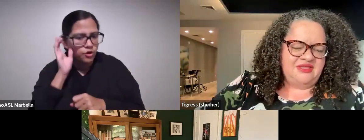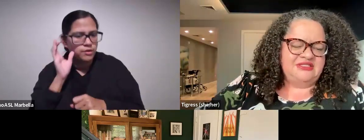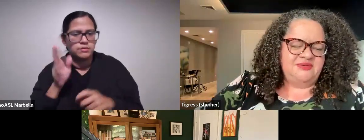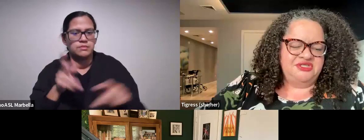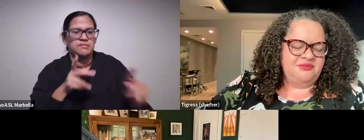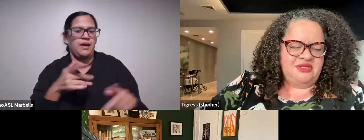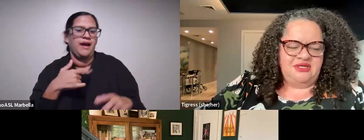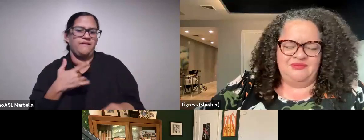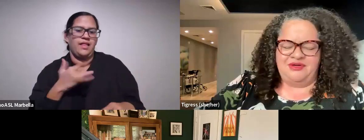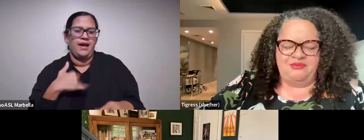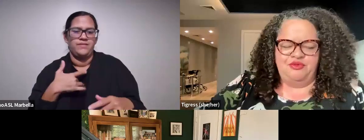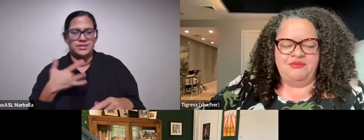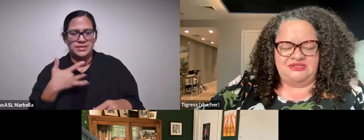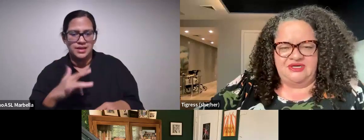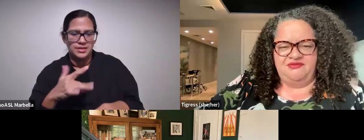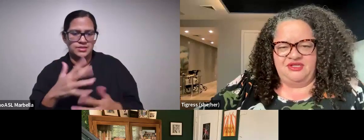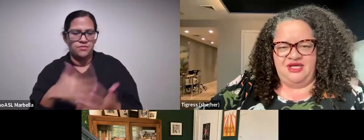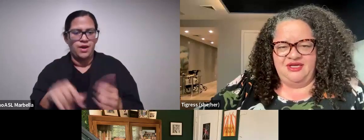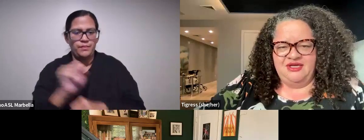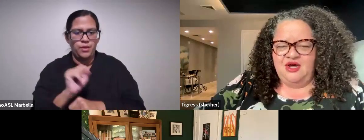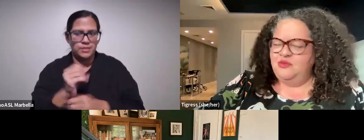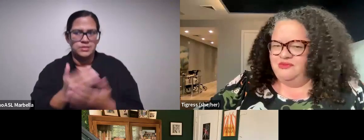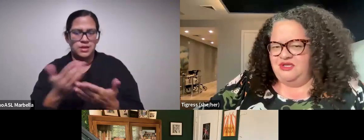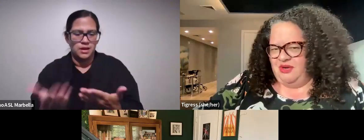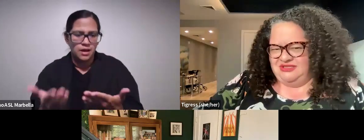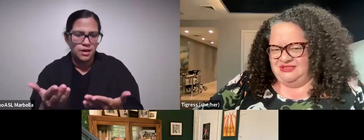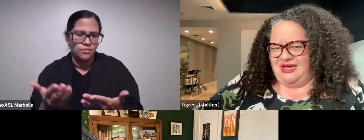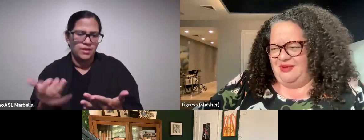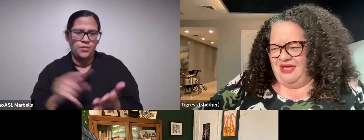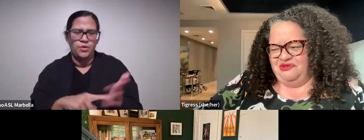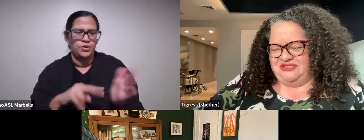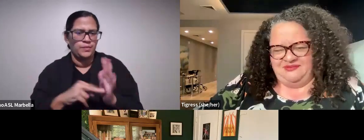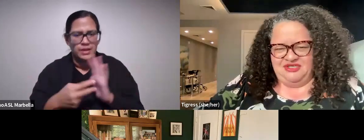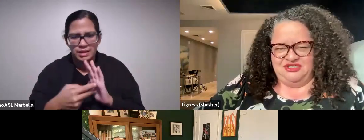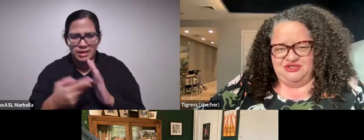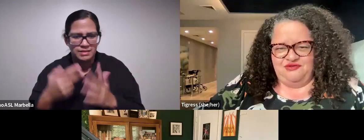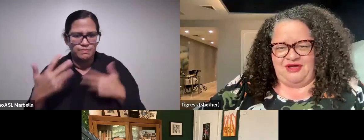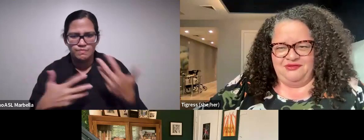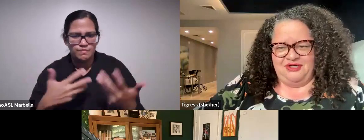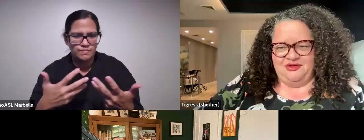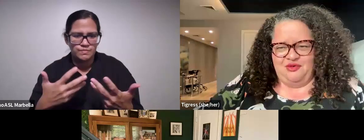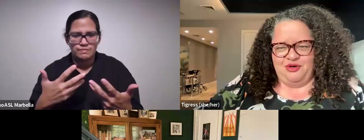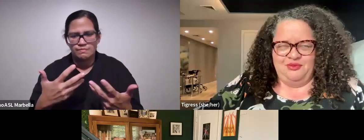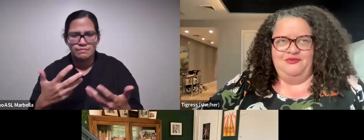I think especially around employment stuff that What do you mean your boss is not paying you the same thing just because fatter than another coworker? Well,